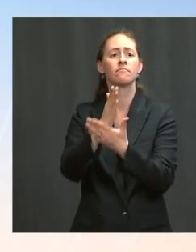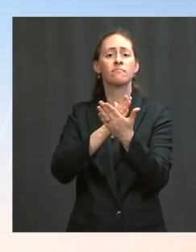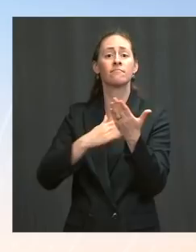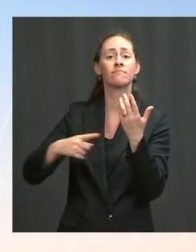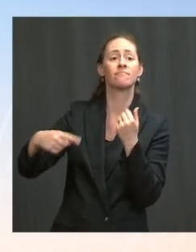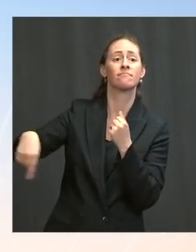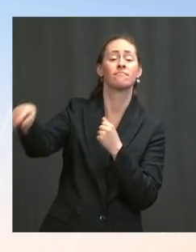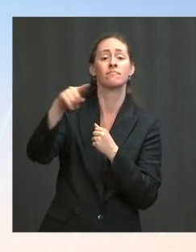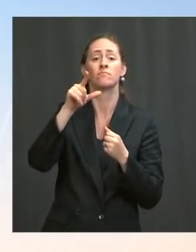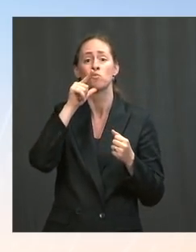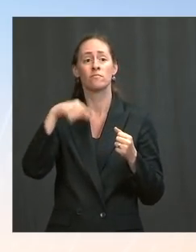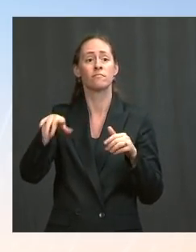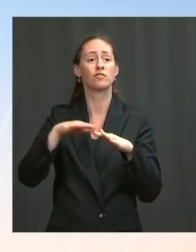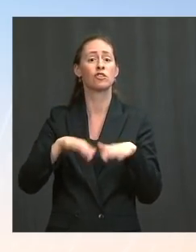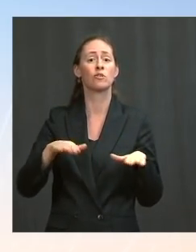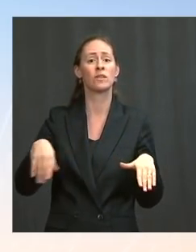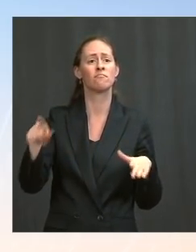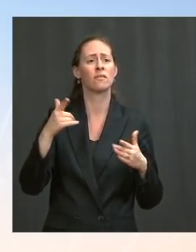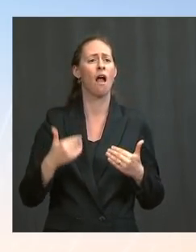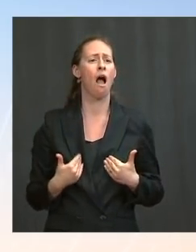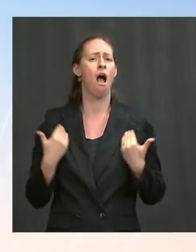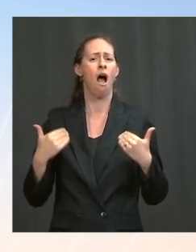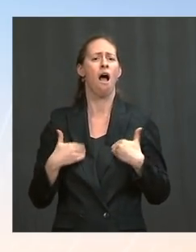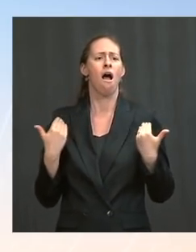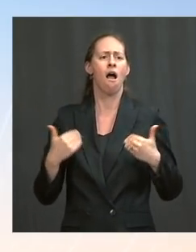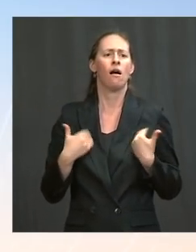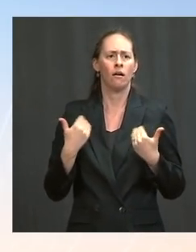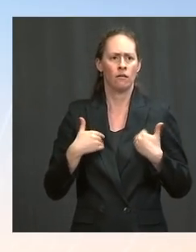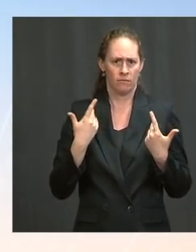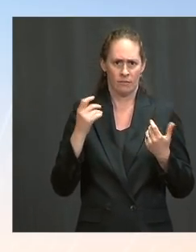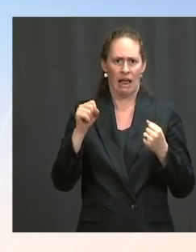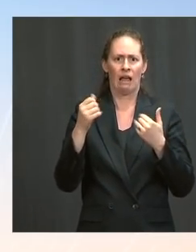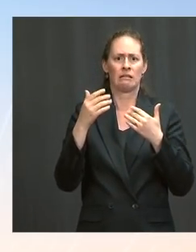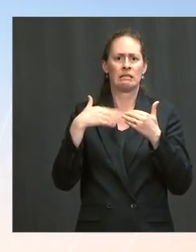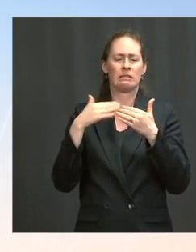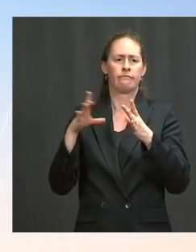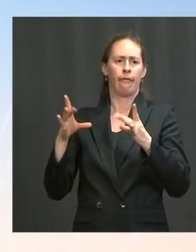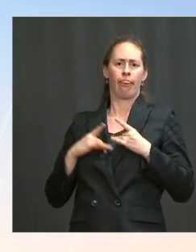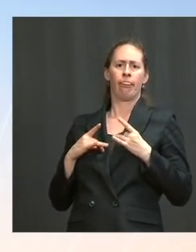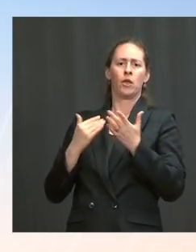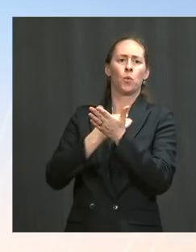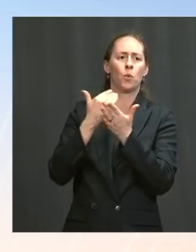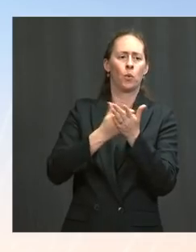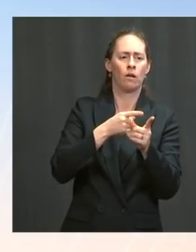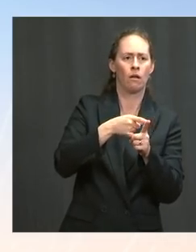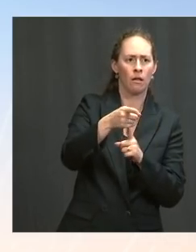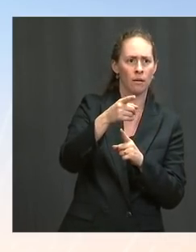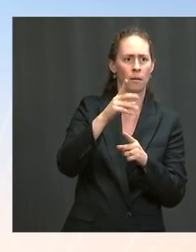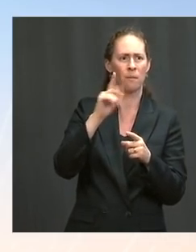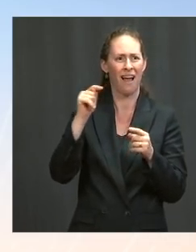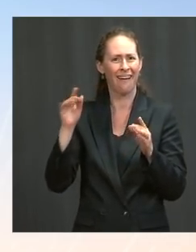as these variants are spreading, but at the same time, many children can't yet get vaccinated? Ms. Psaki: Yeah. As a parent of children